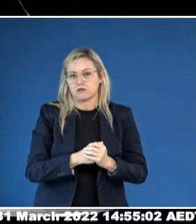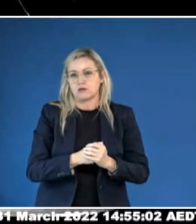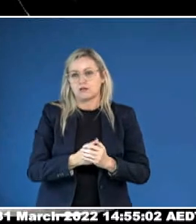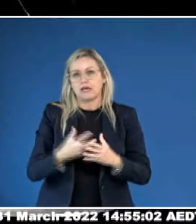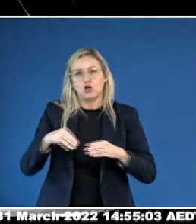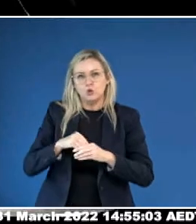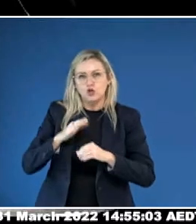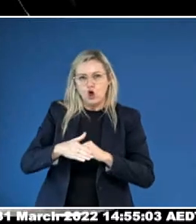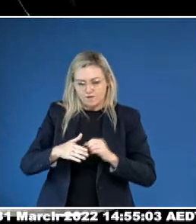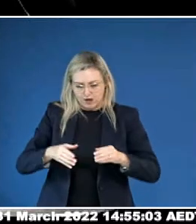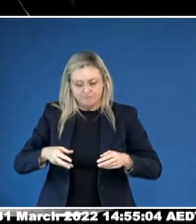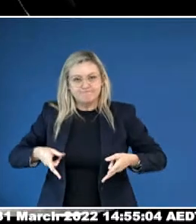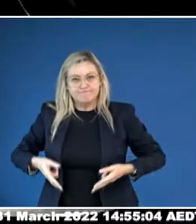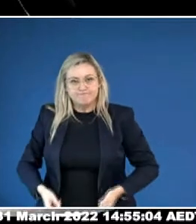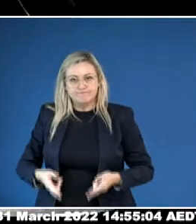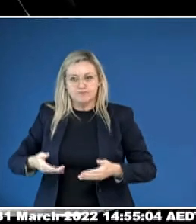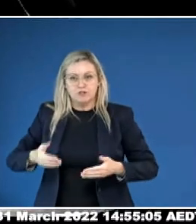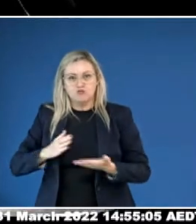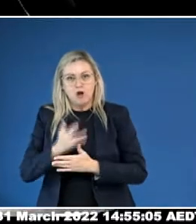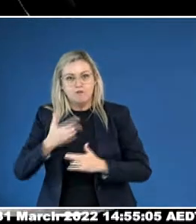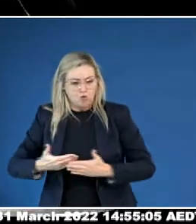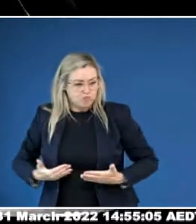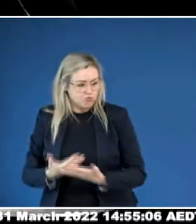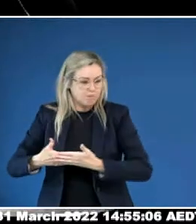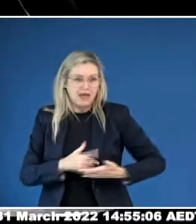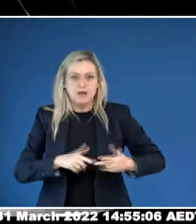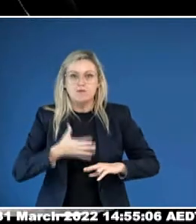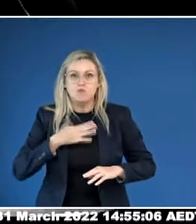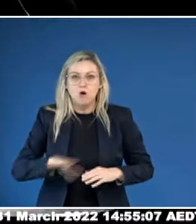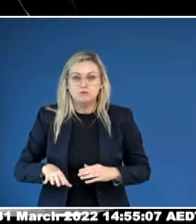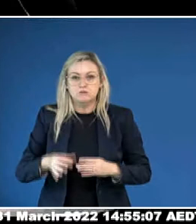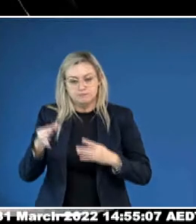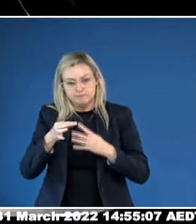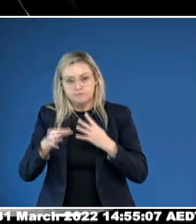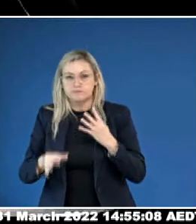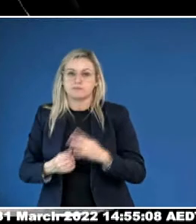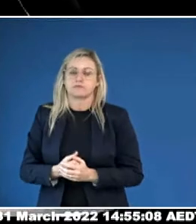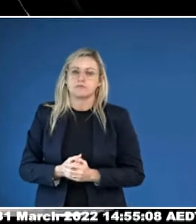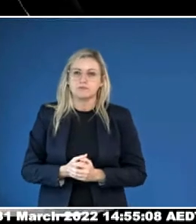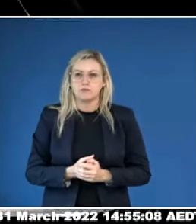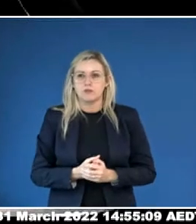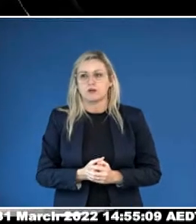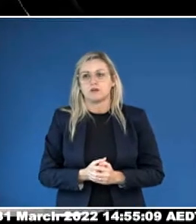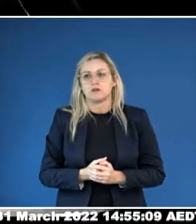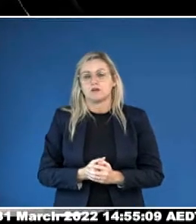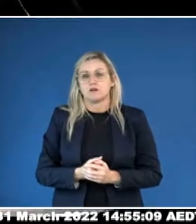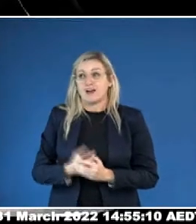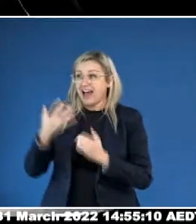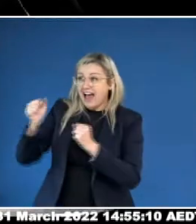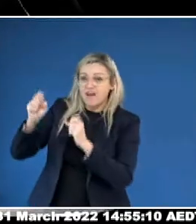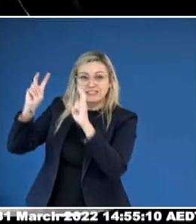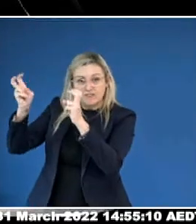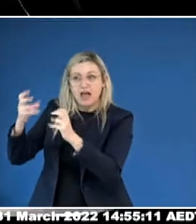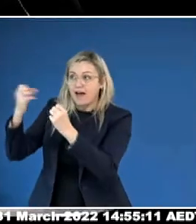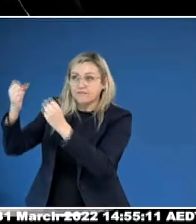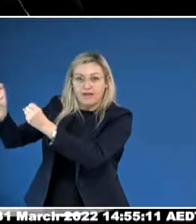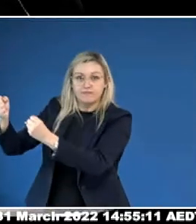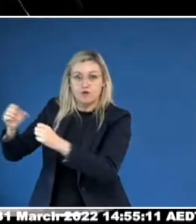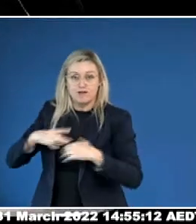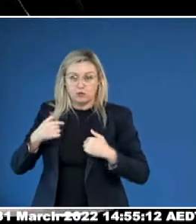It's so - the definition is actually there and so - yes, so -